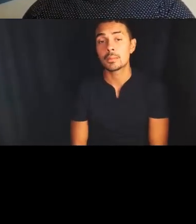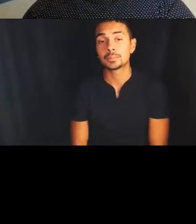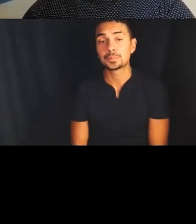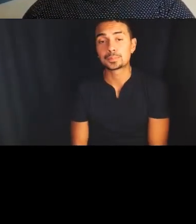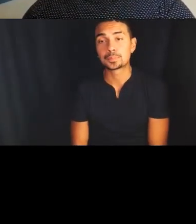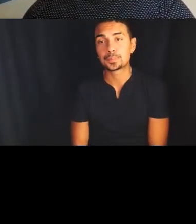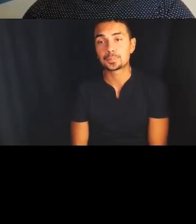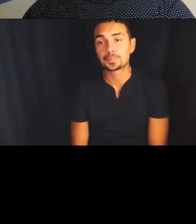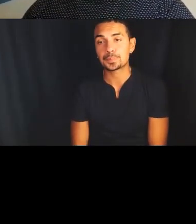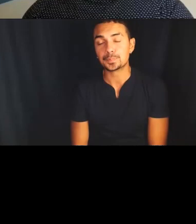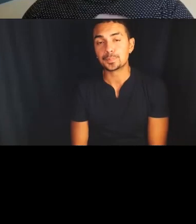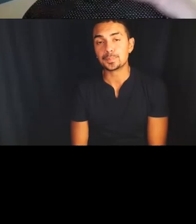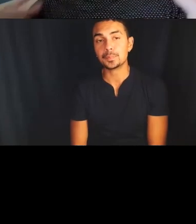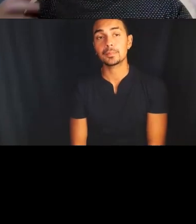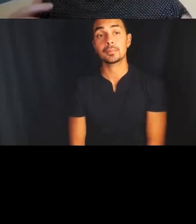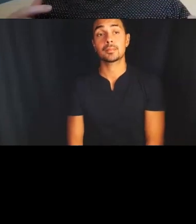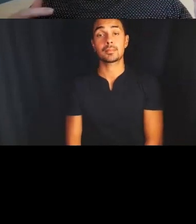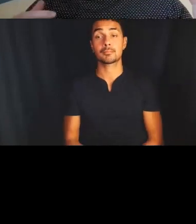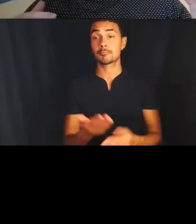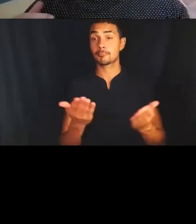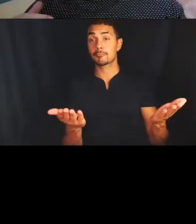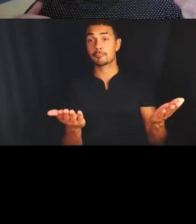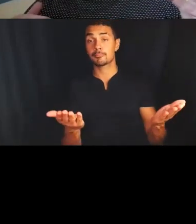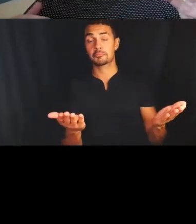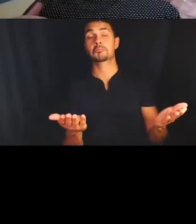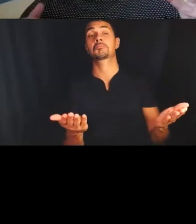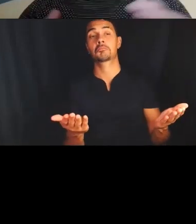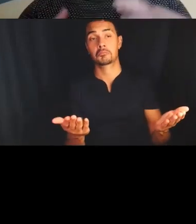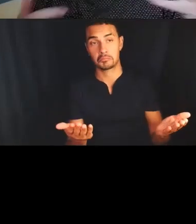So we found that, you know,